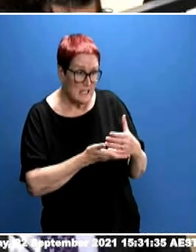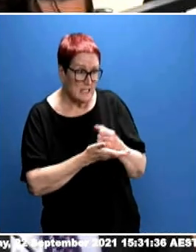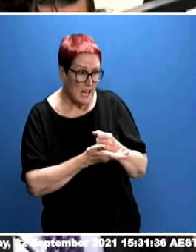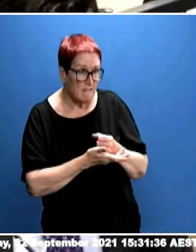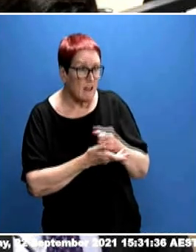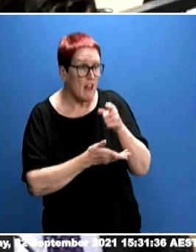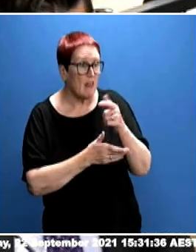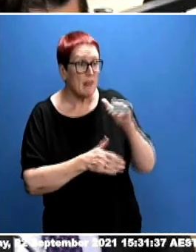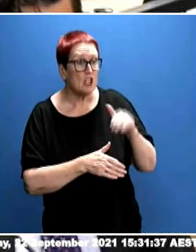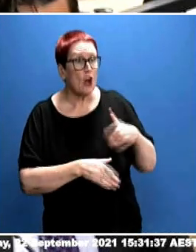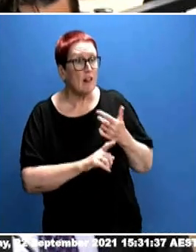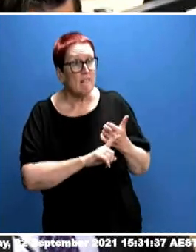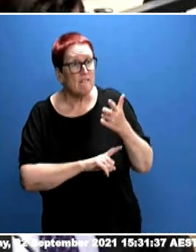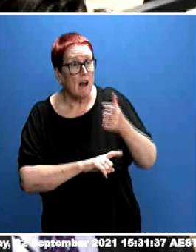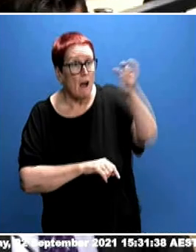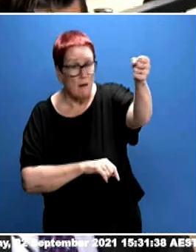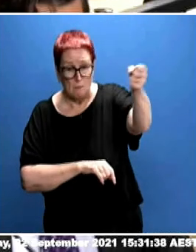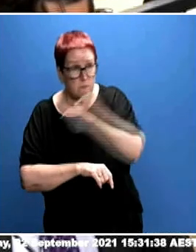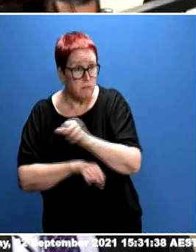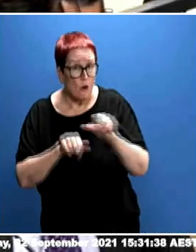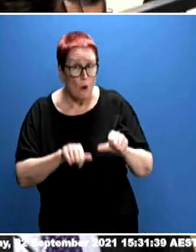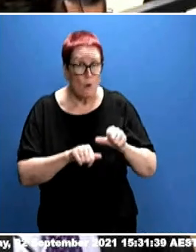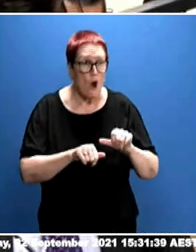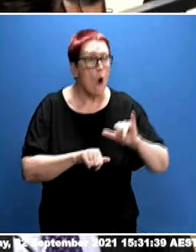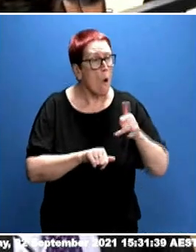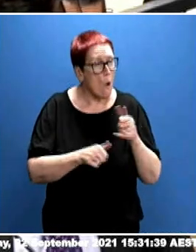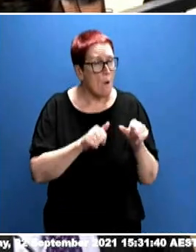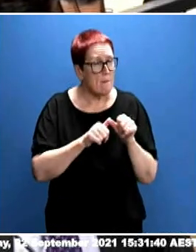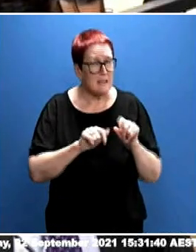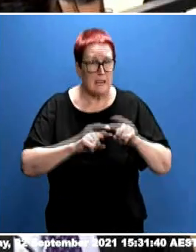there were other options in an Aboriginal setting.